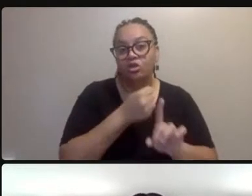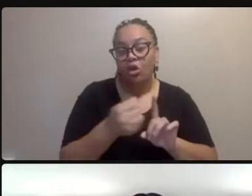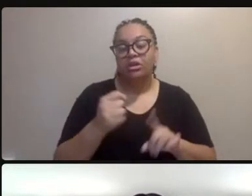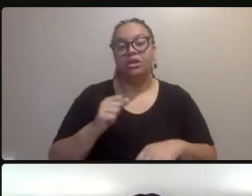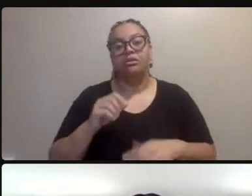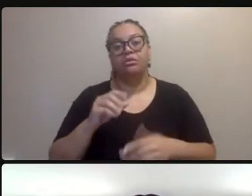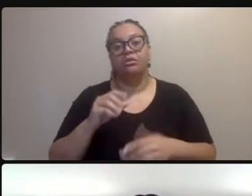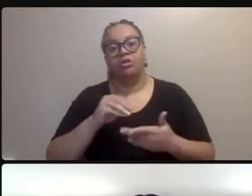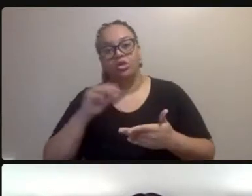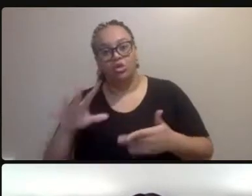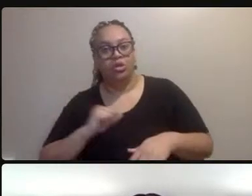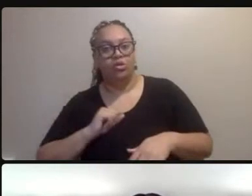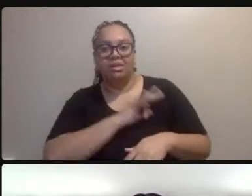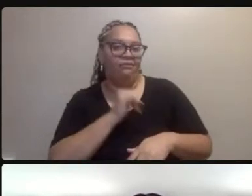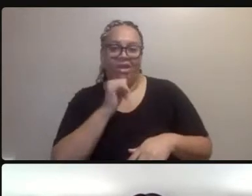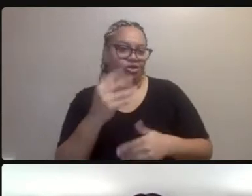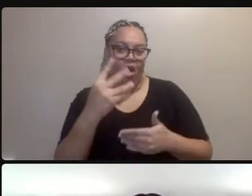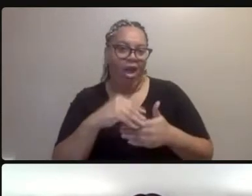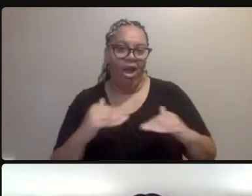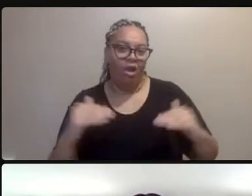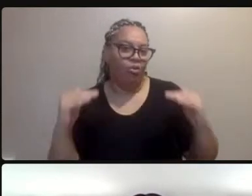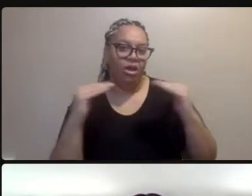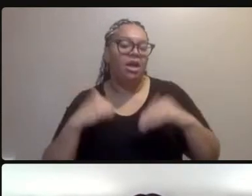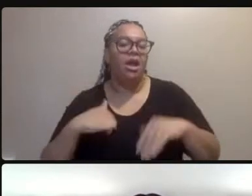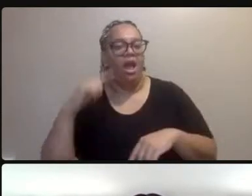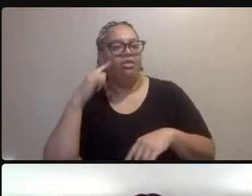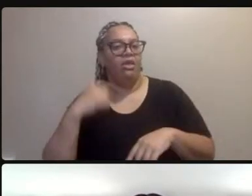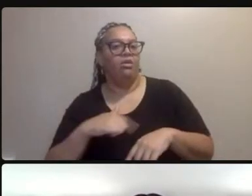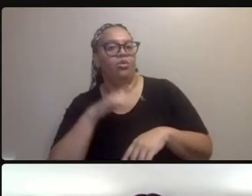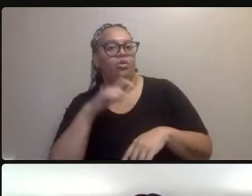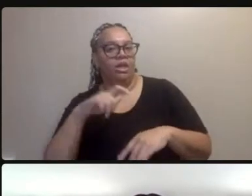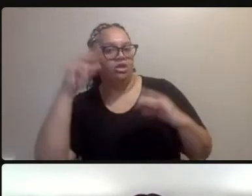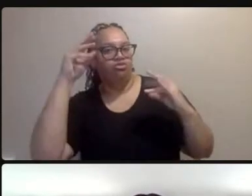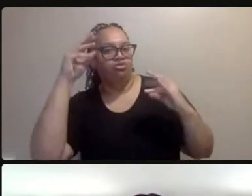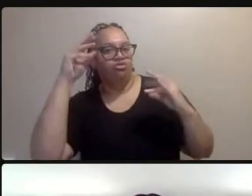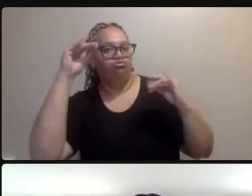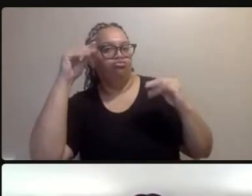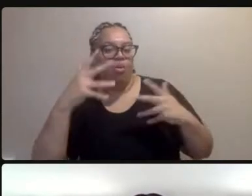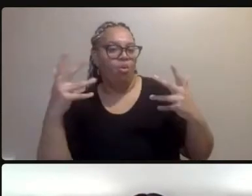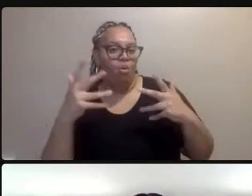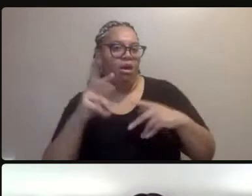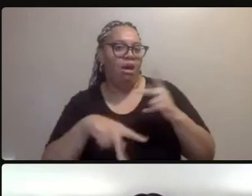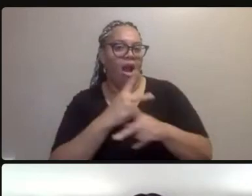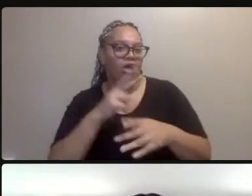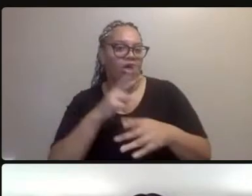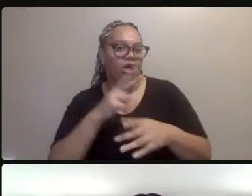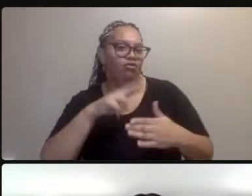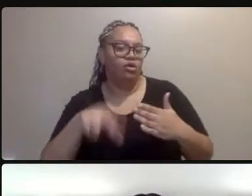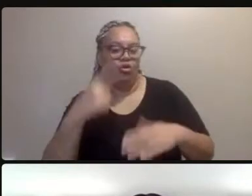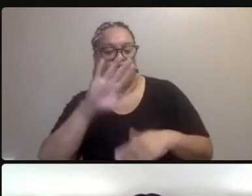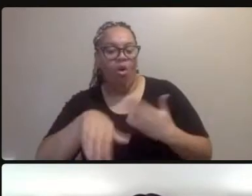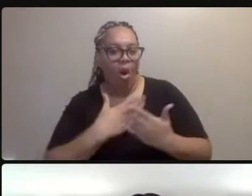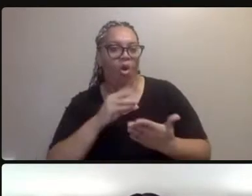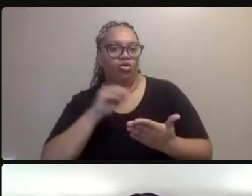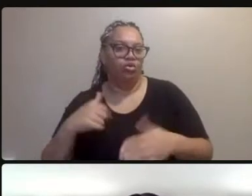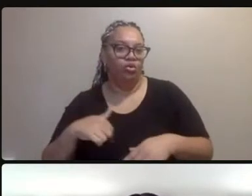PHYSICALLY OR VERBALLY ASSAULTING OTHER STUDENTS OR